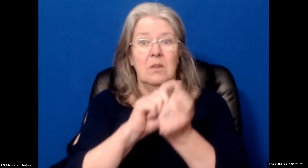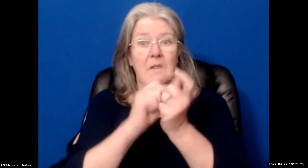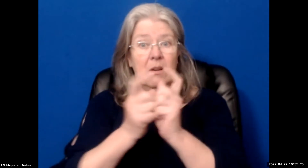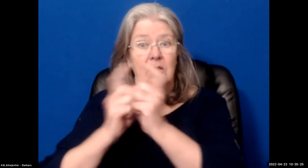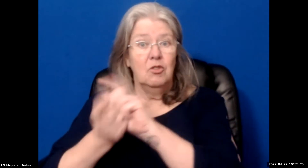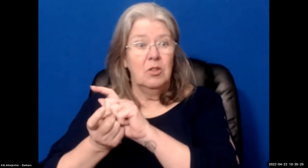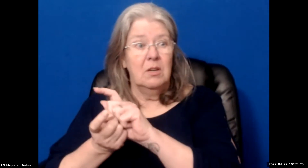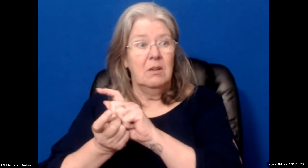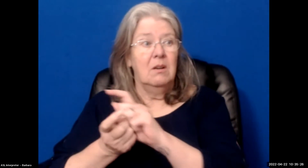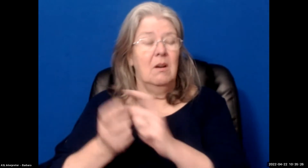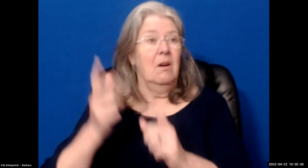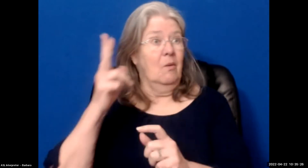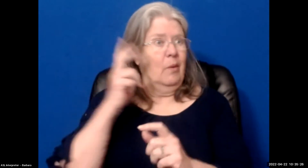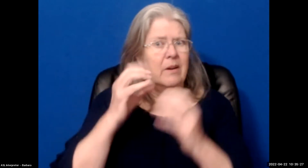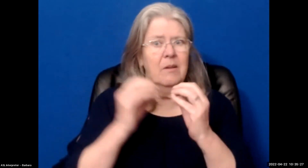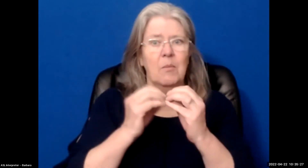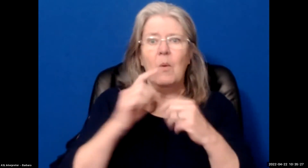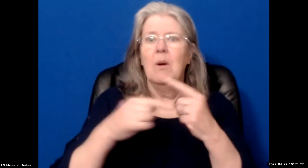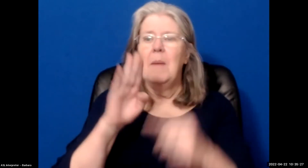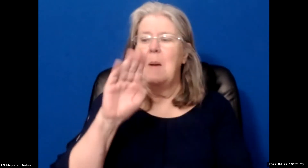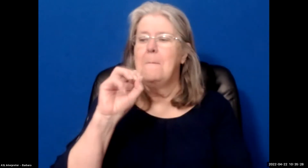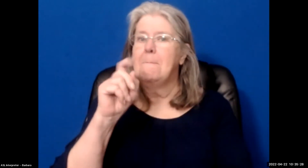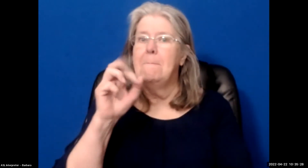more booster shots and vaccines for young kids.